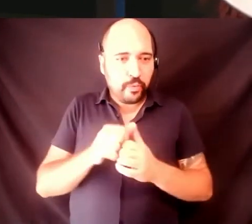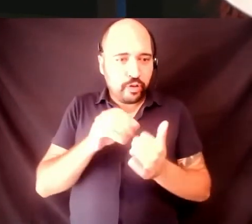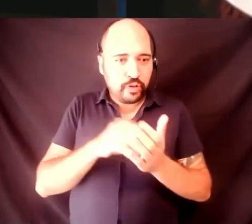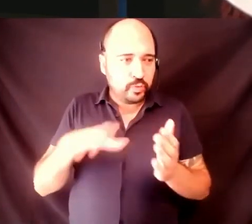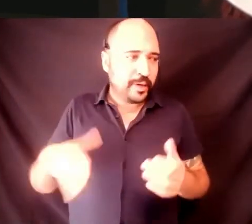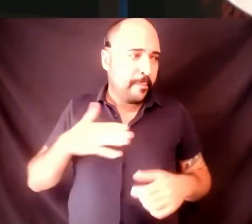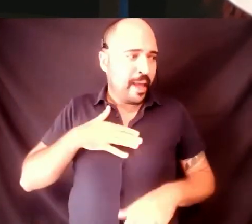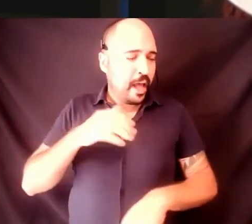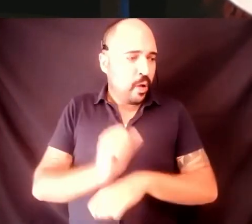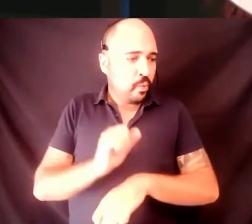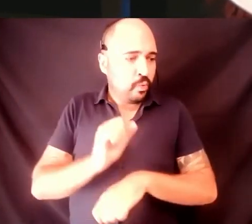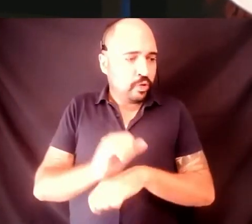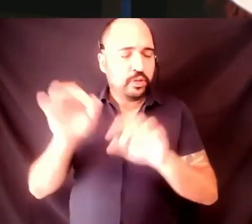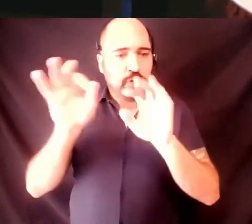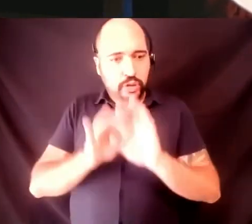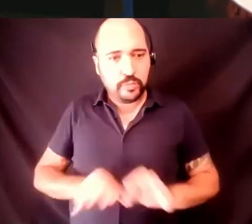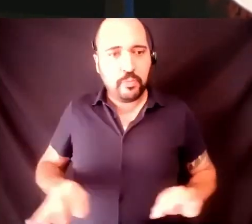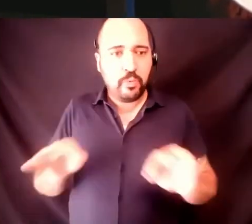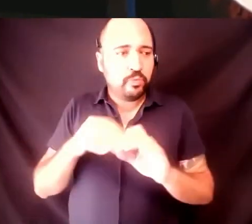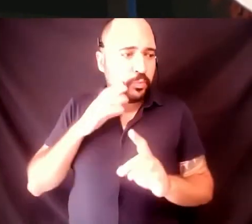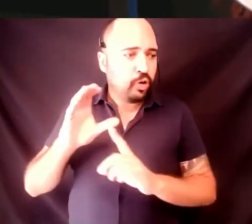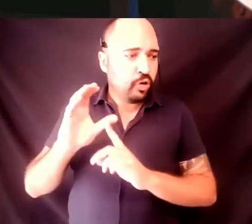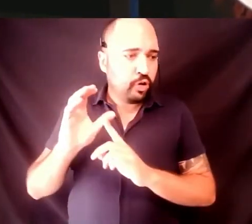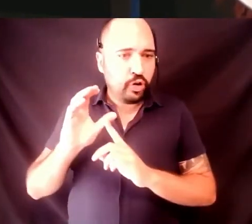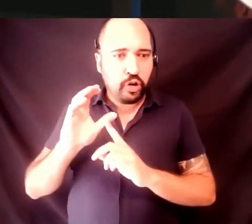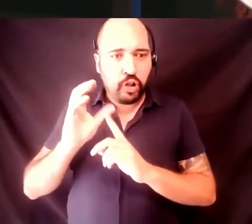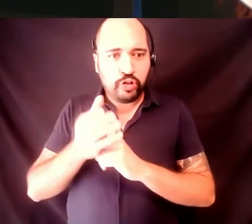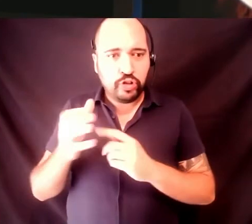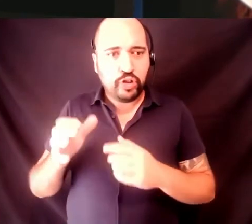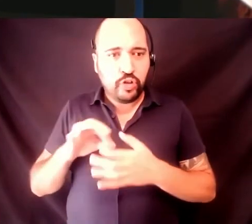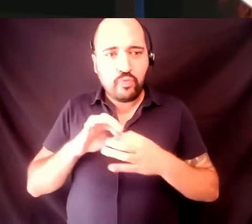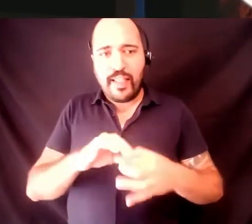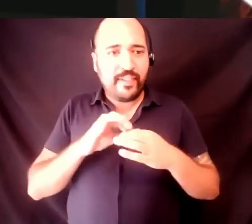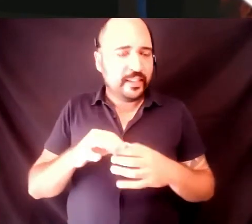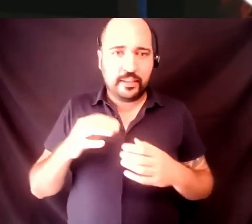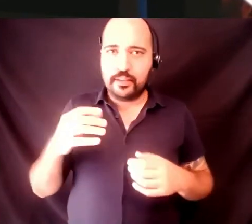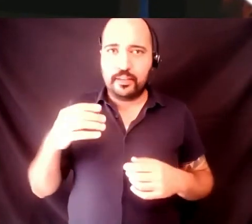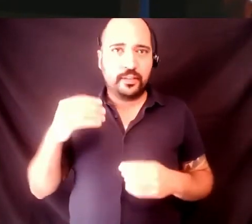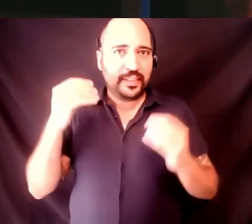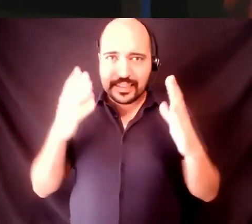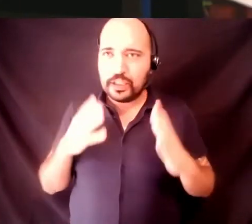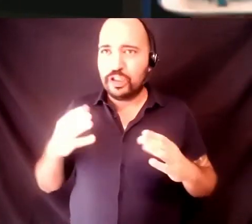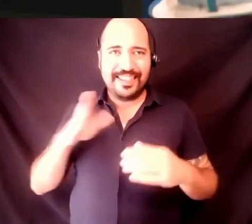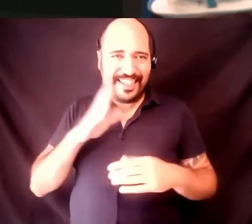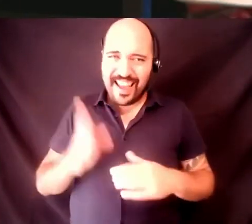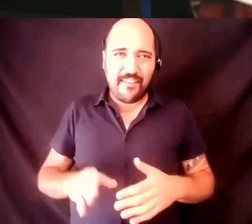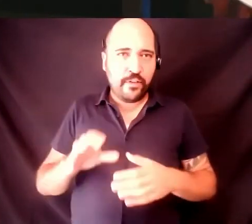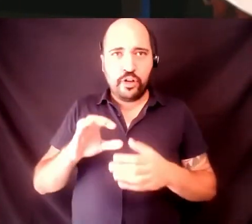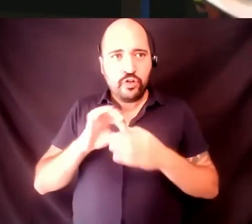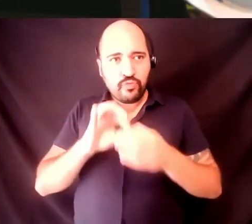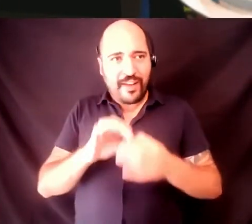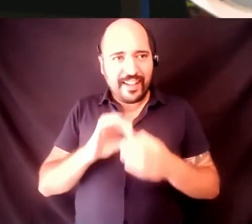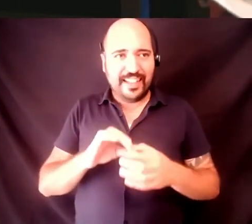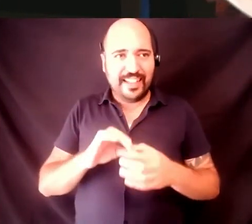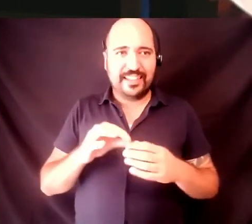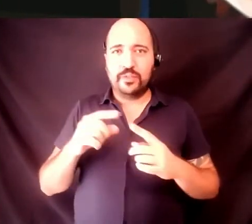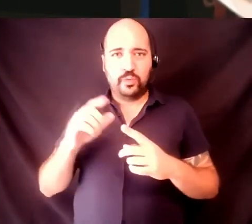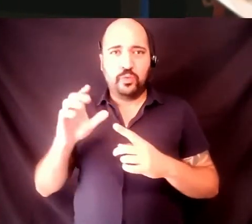about cultural relevance. A teacher, an educator, can never be culturally relevant unless they have a deep understanding of the realities and needs of their students.